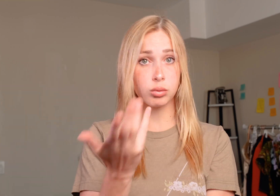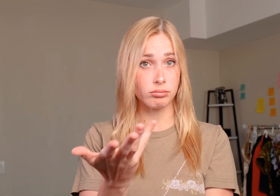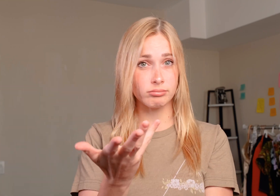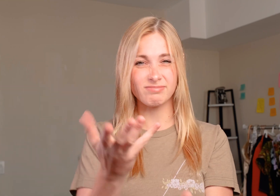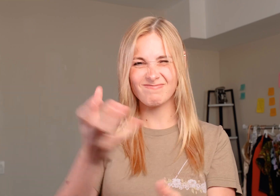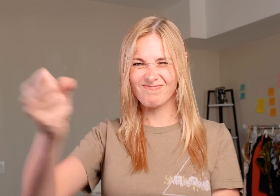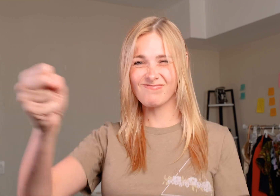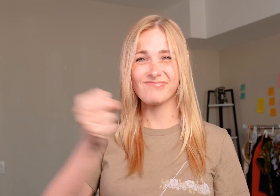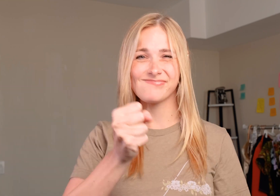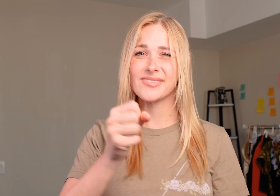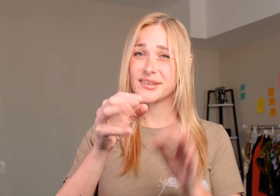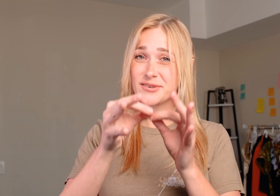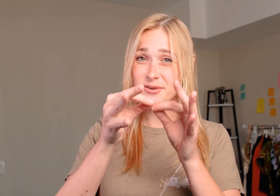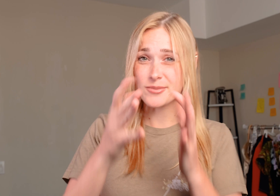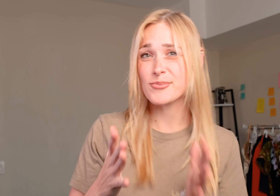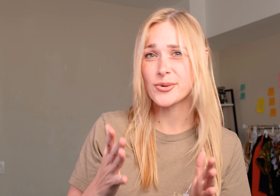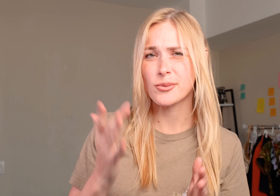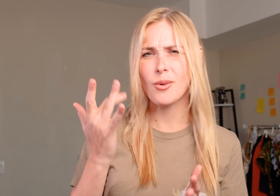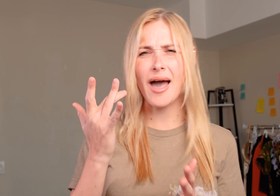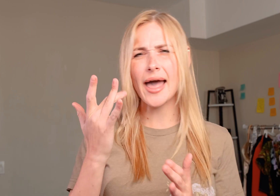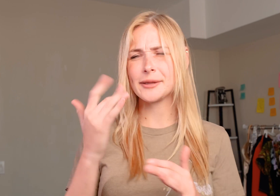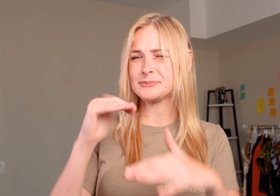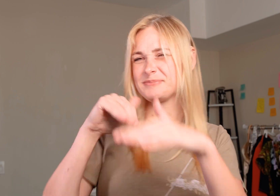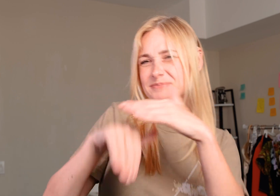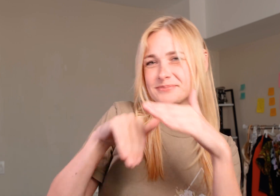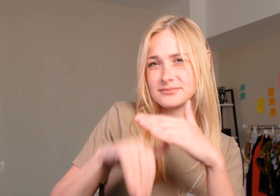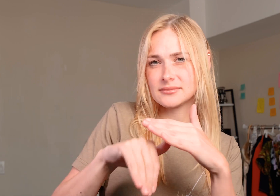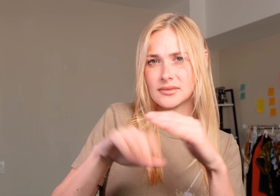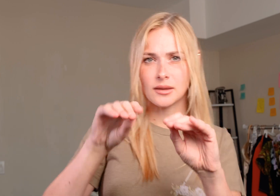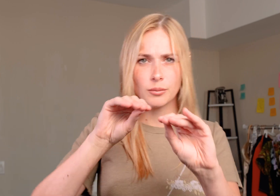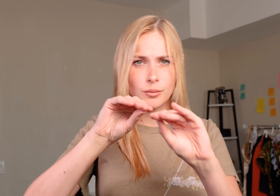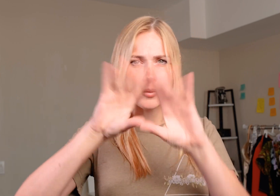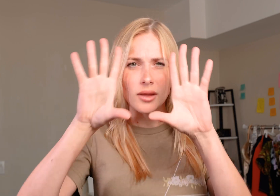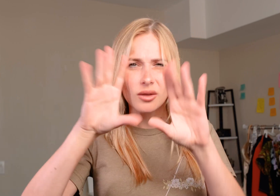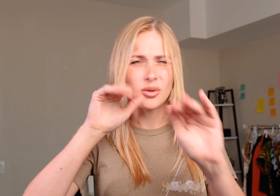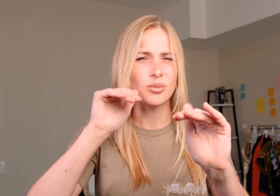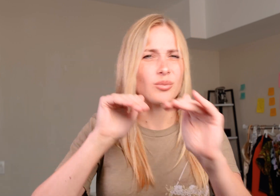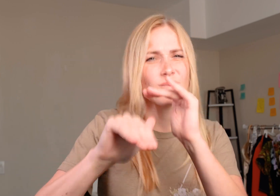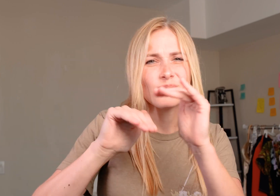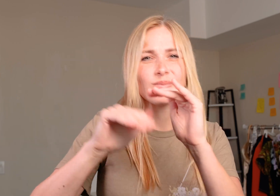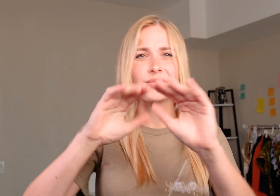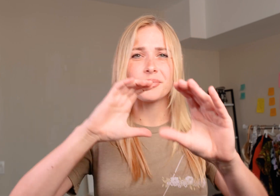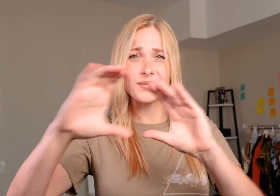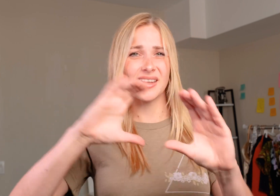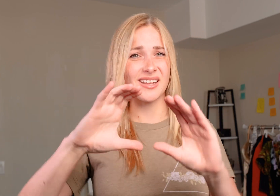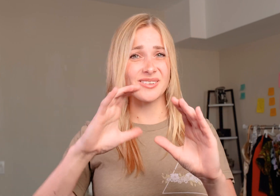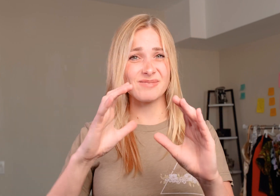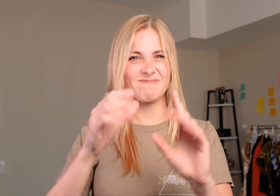prioritize getting an interpreter to help with accessible and clear communication, especially in an emergency!